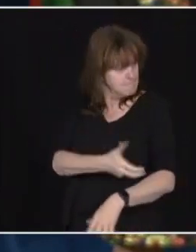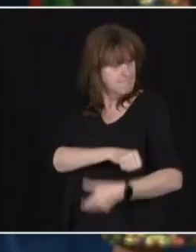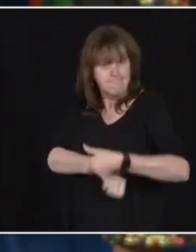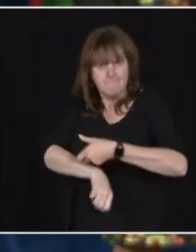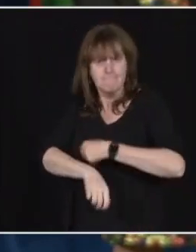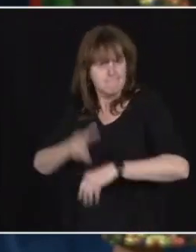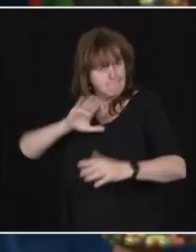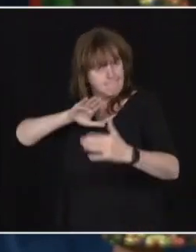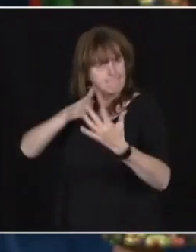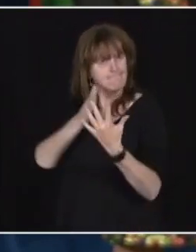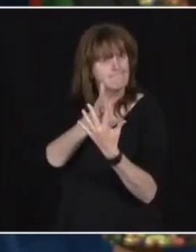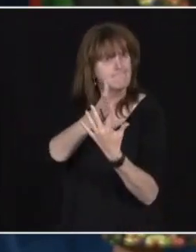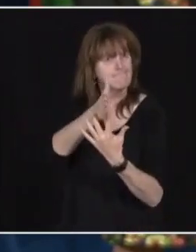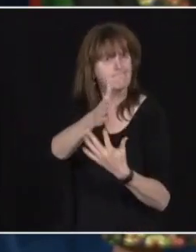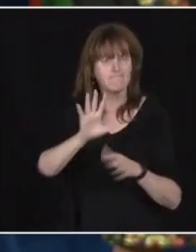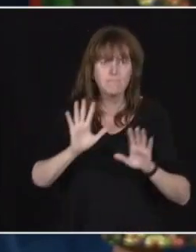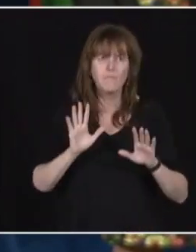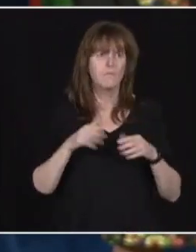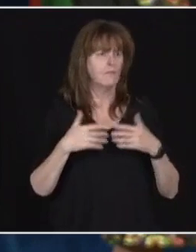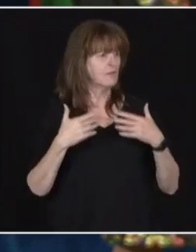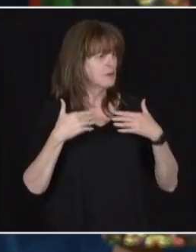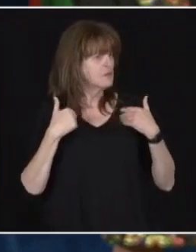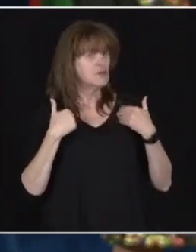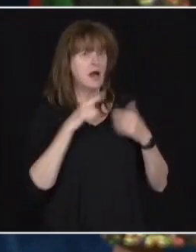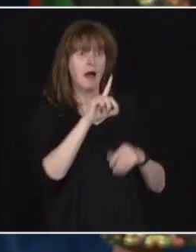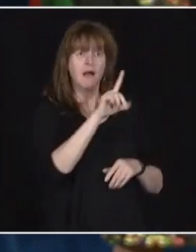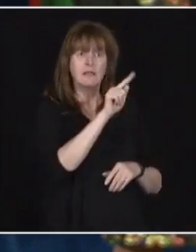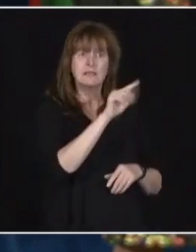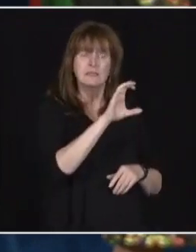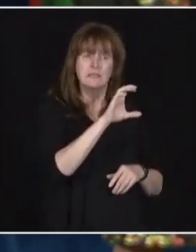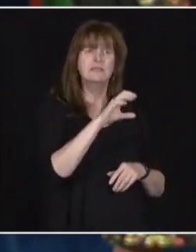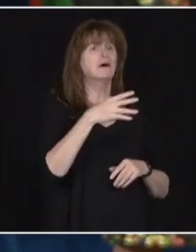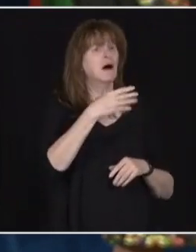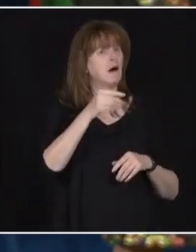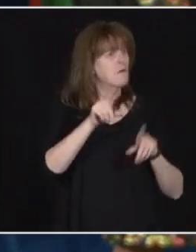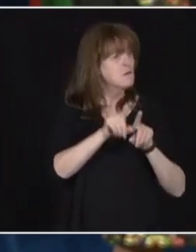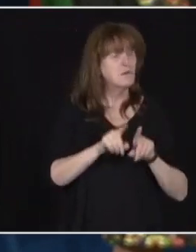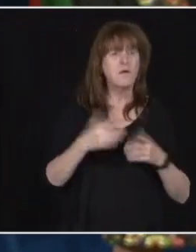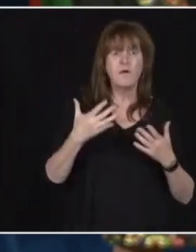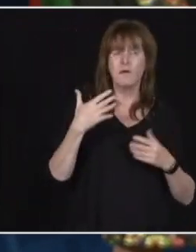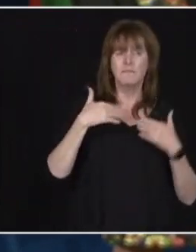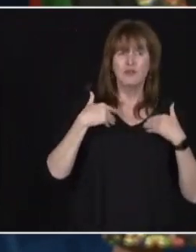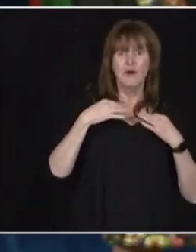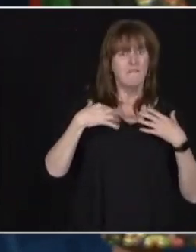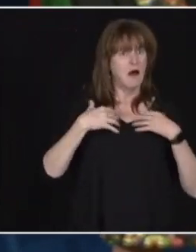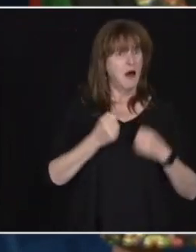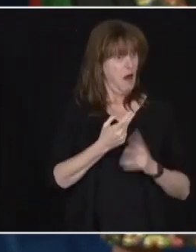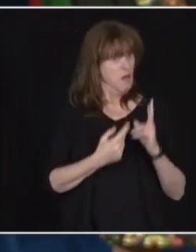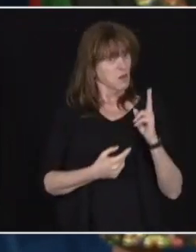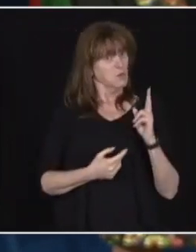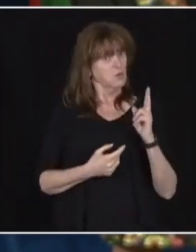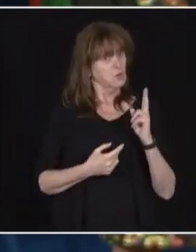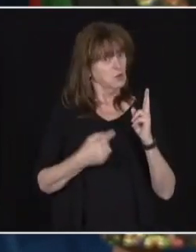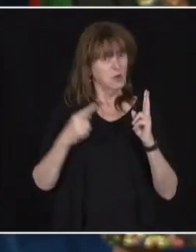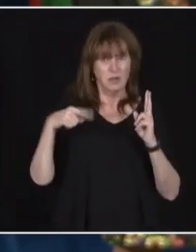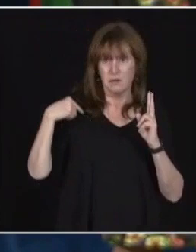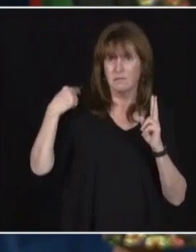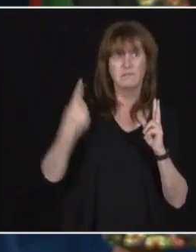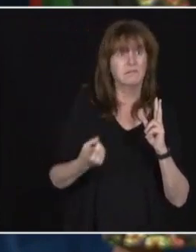we are reminded by the overwhelming spirit, the resolve and regret of the people of the province to persevere. My colleagues, Ontario's long-term minister of care